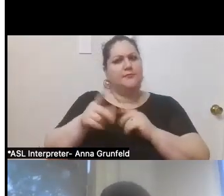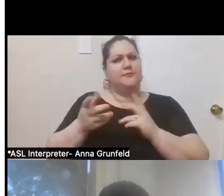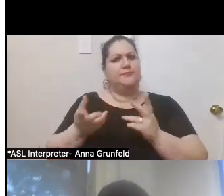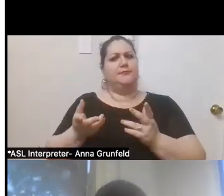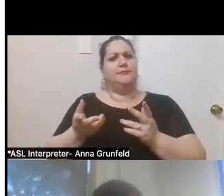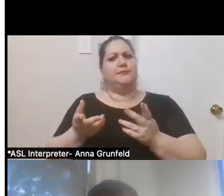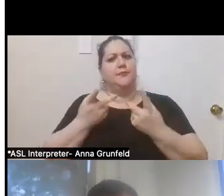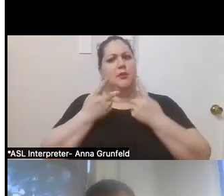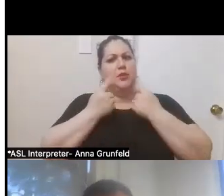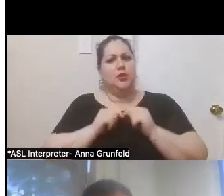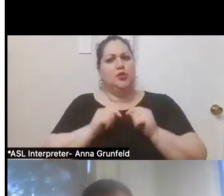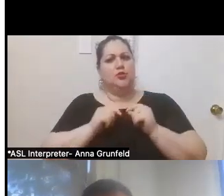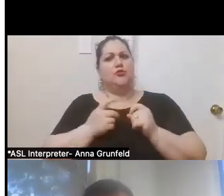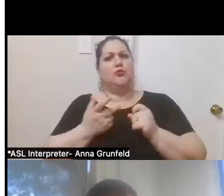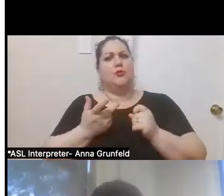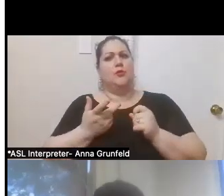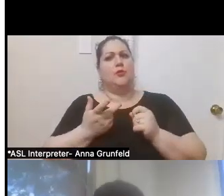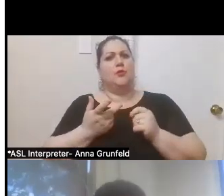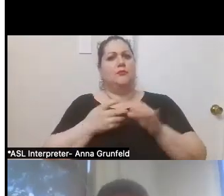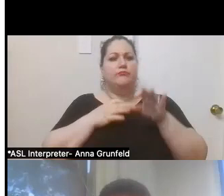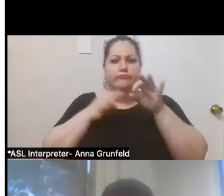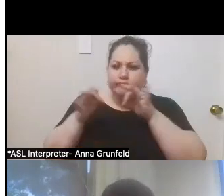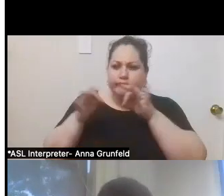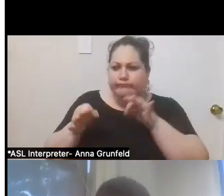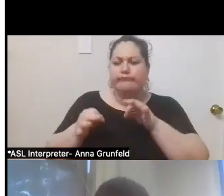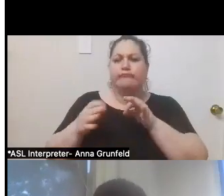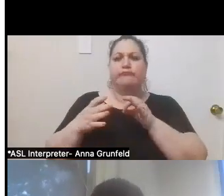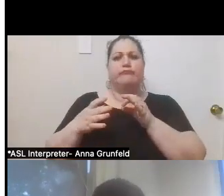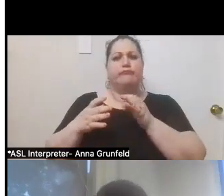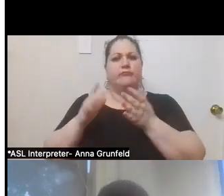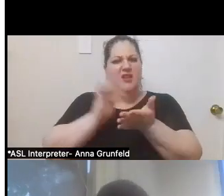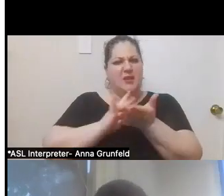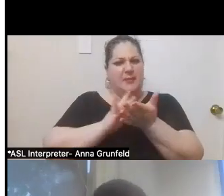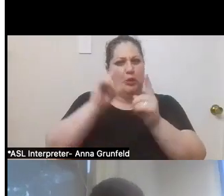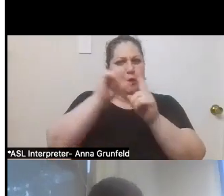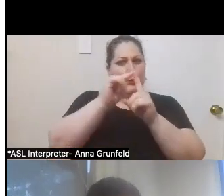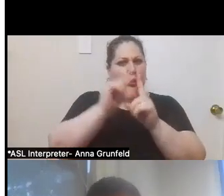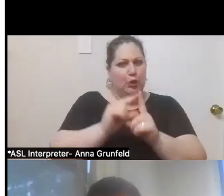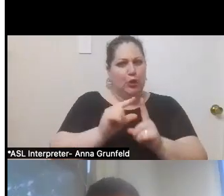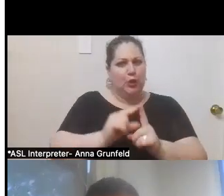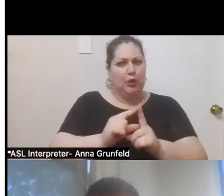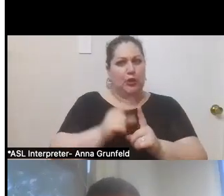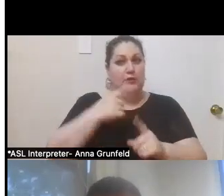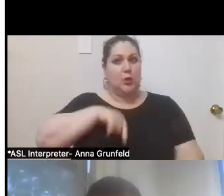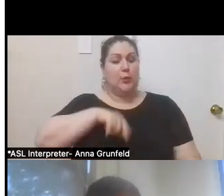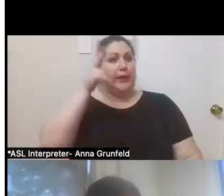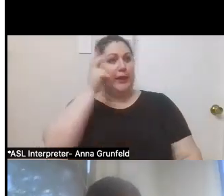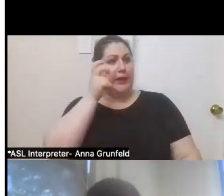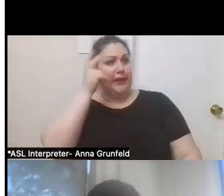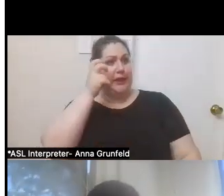The medical terminology that we, we hear and we experience a lot when we enter these hospitals.